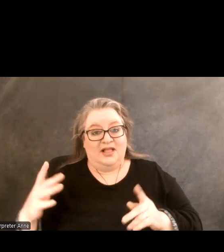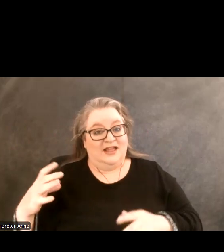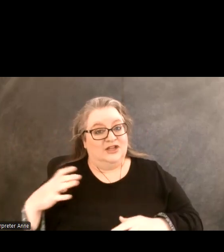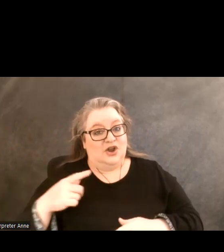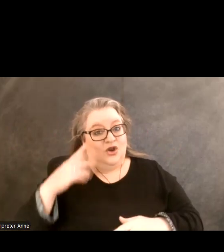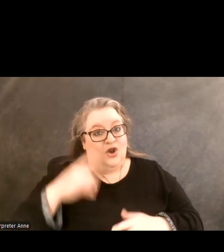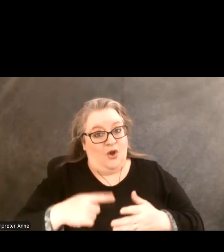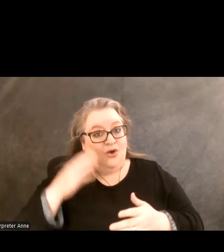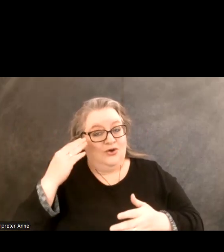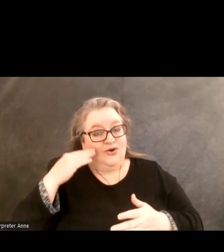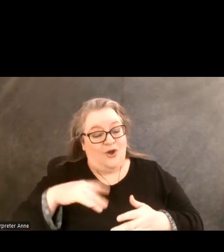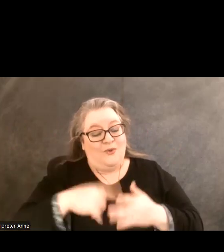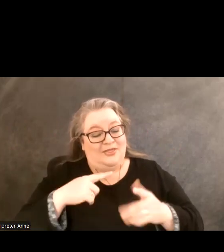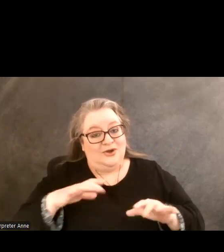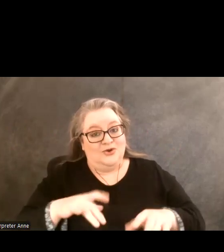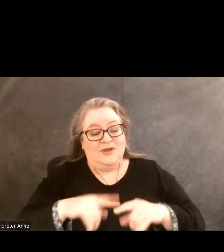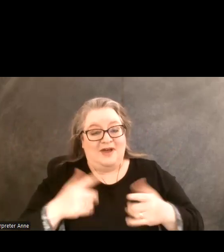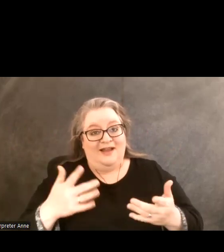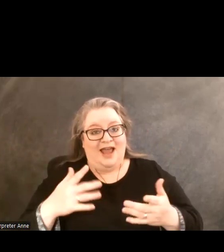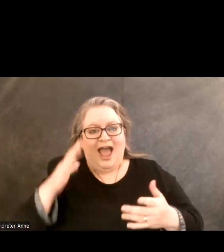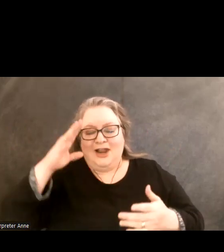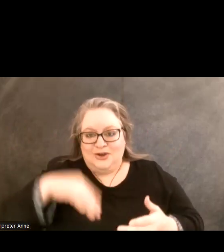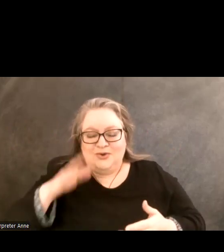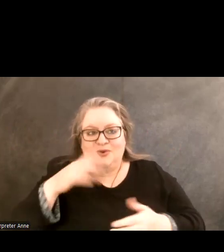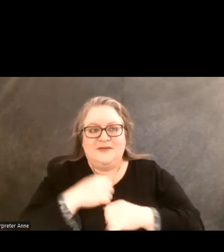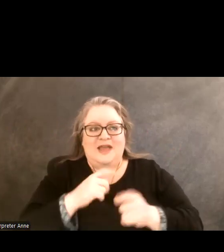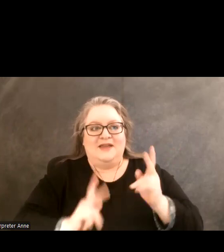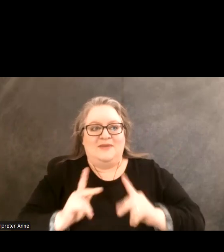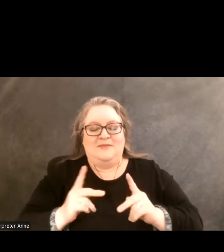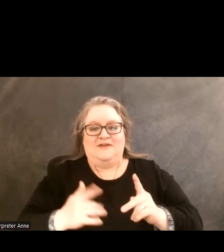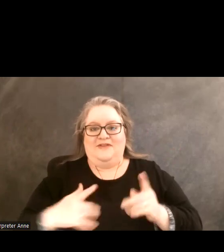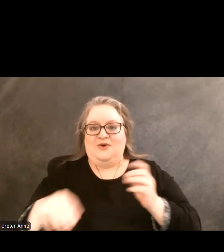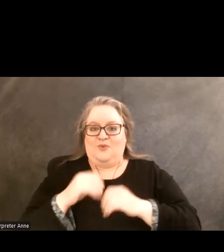but I knew it was going to make people feel more comfortable to